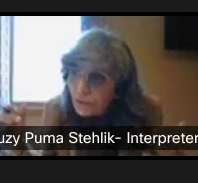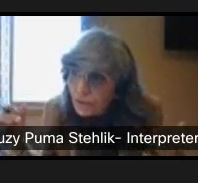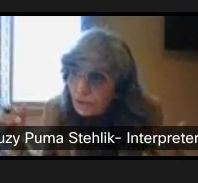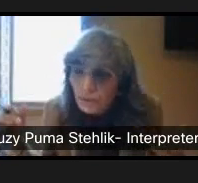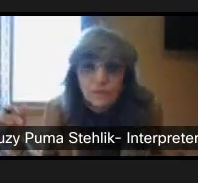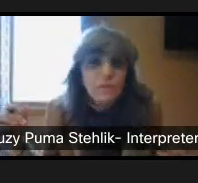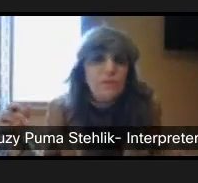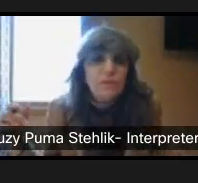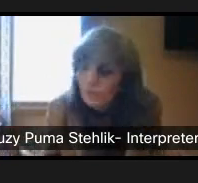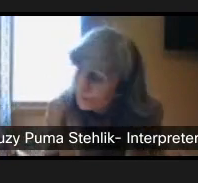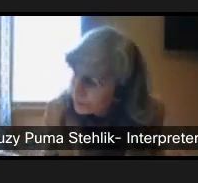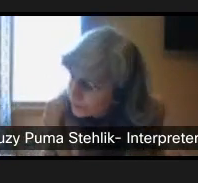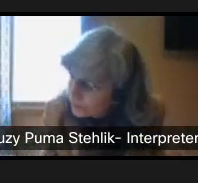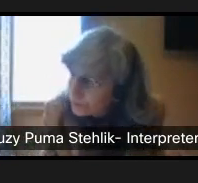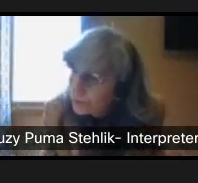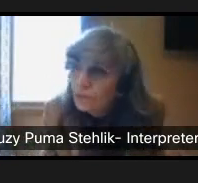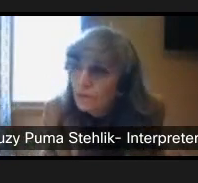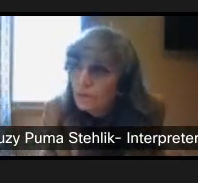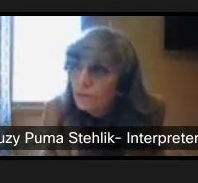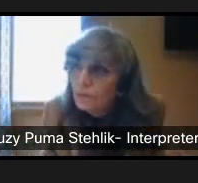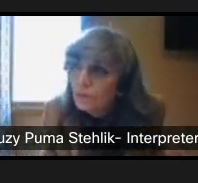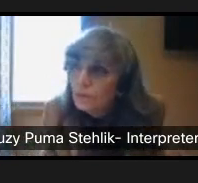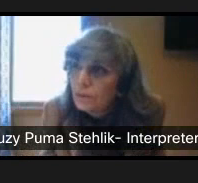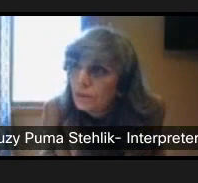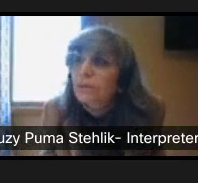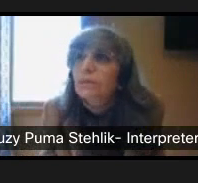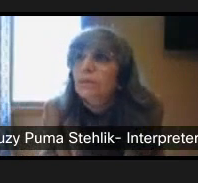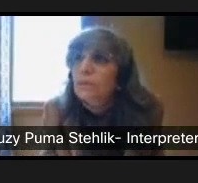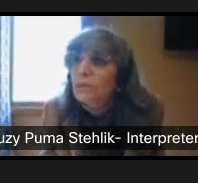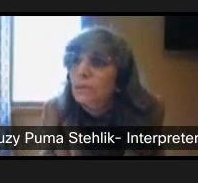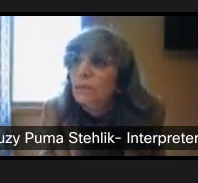Does did she get an estimate of how much it would cost.